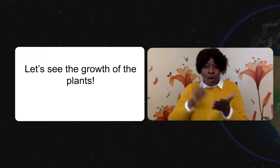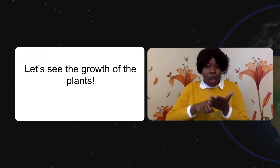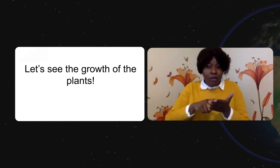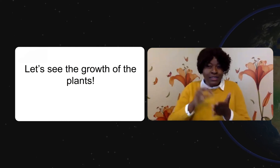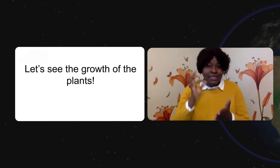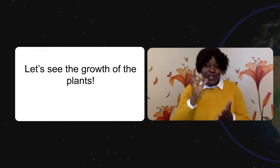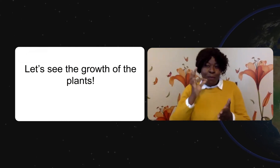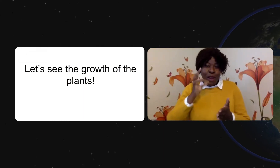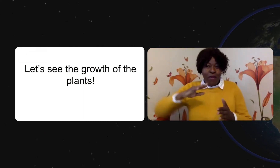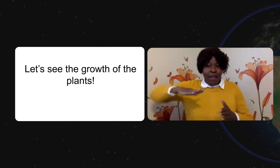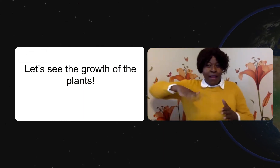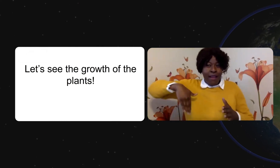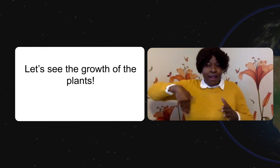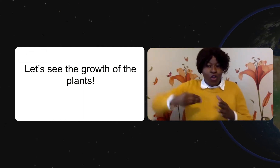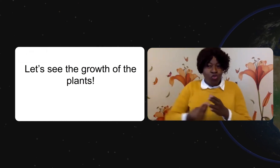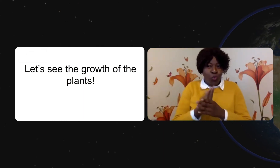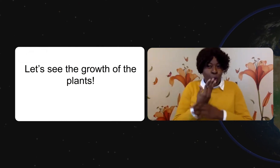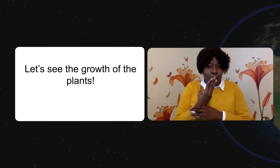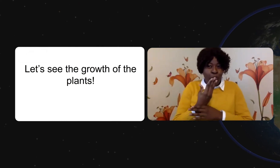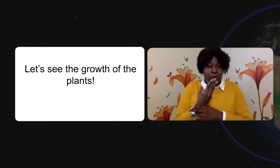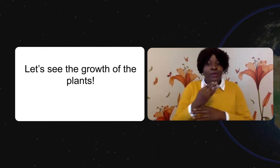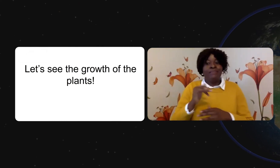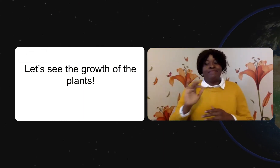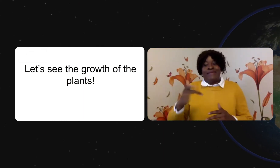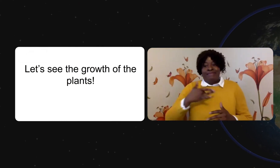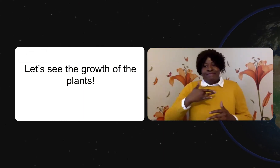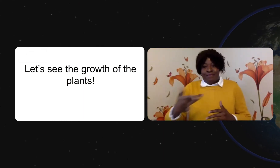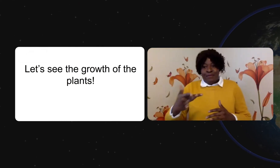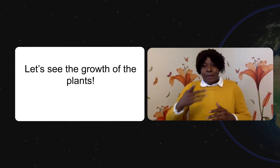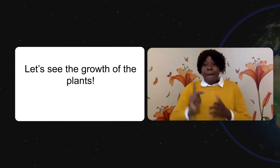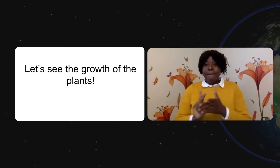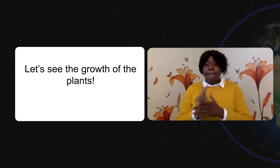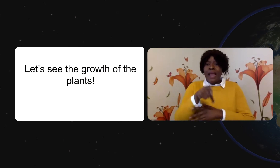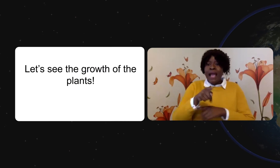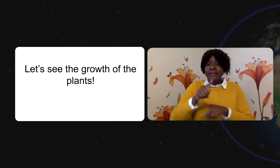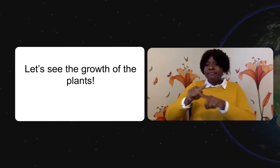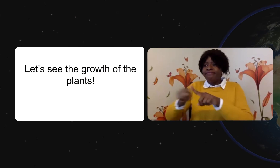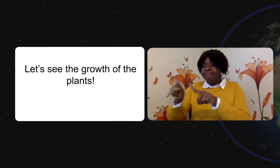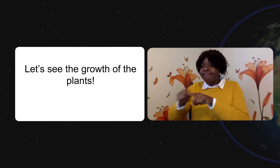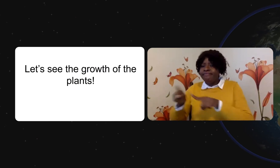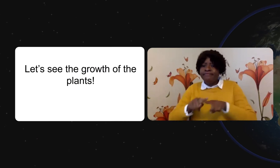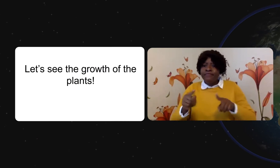Notice the strawberry hasn't peeked up from the dirt yet.